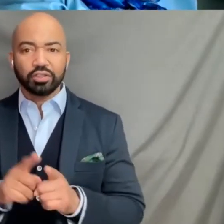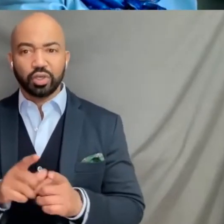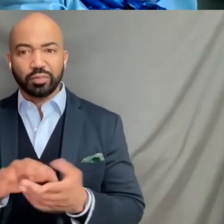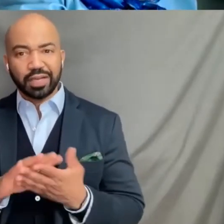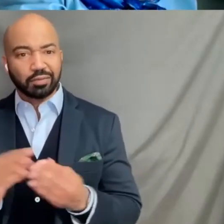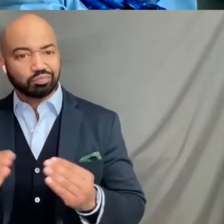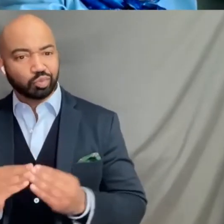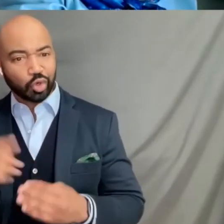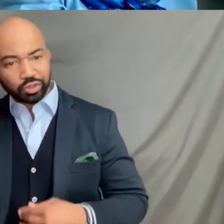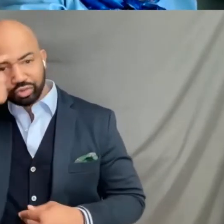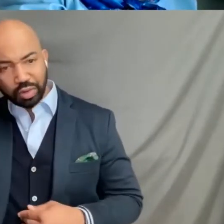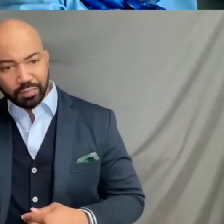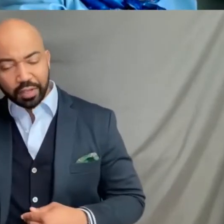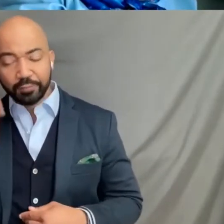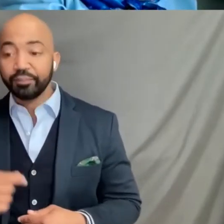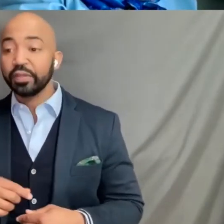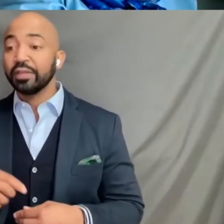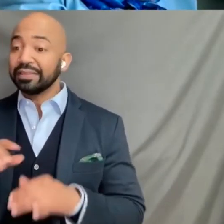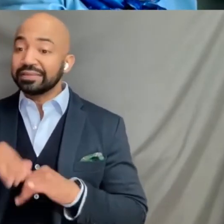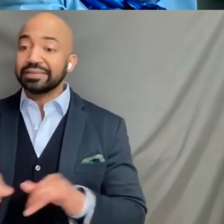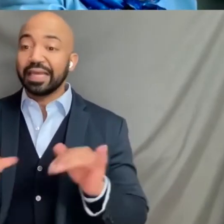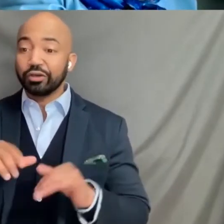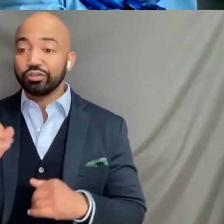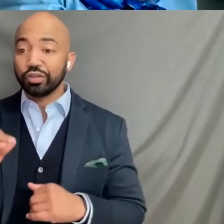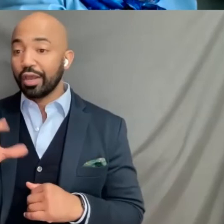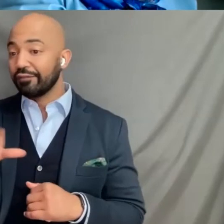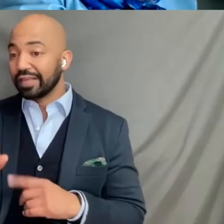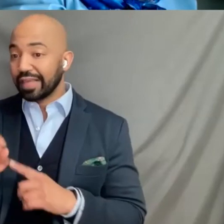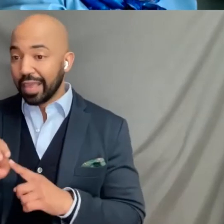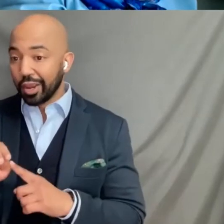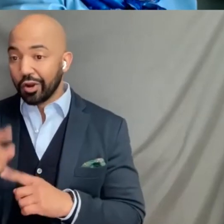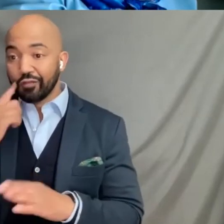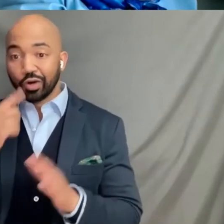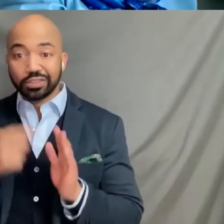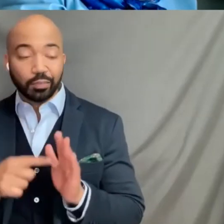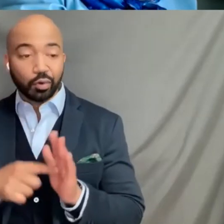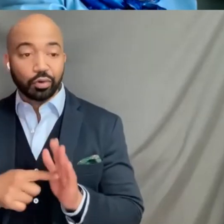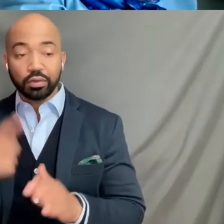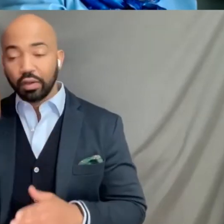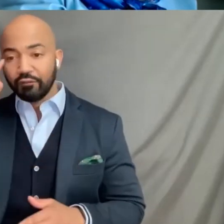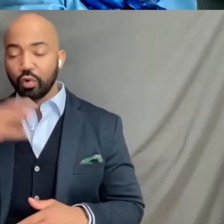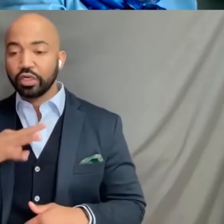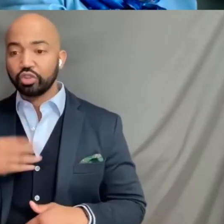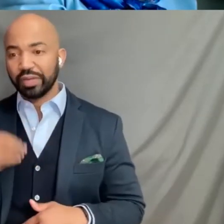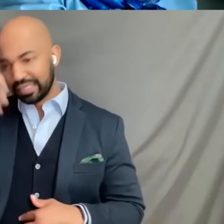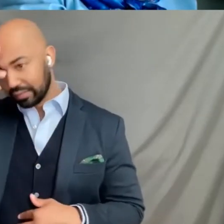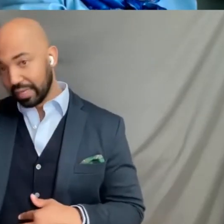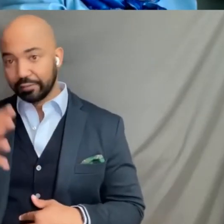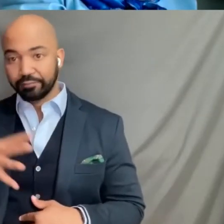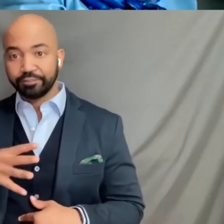Some of the standards of care require things like, for trans men to have vaginal exams